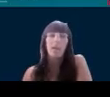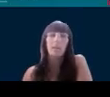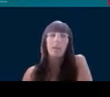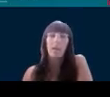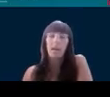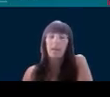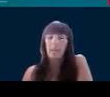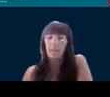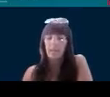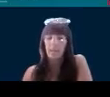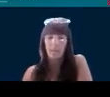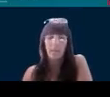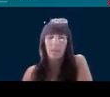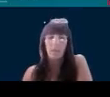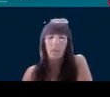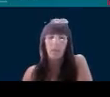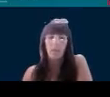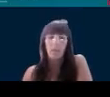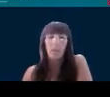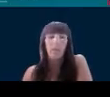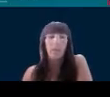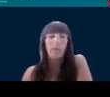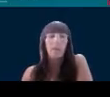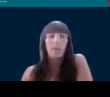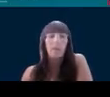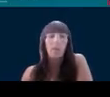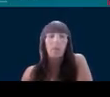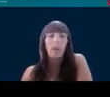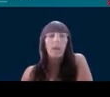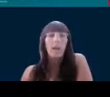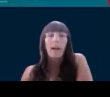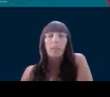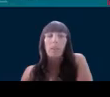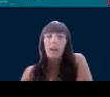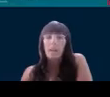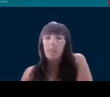call about cases that we're working with. So, without